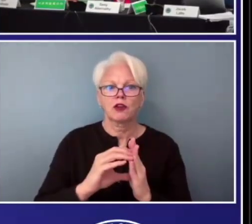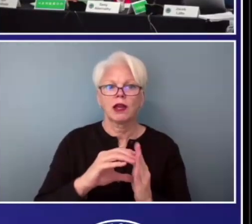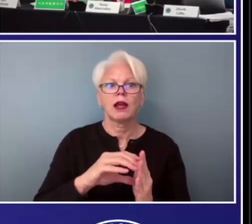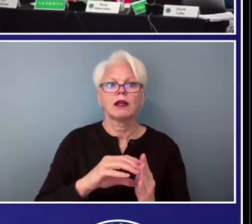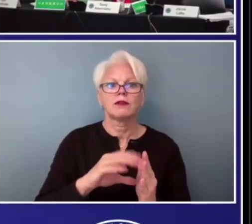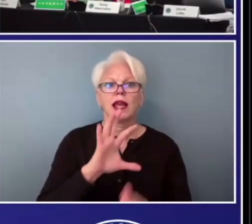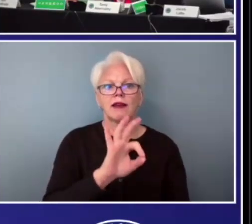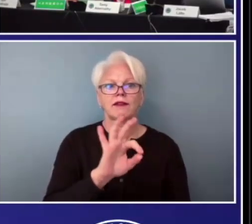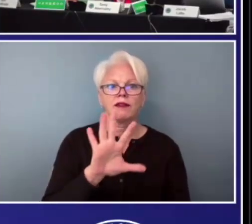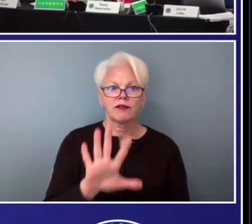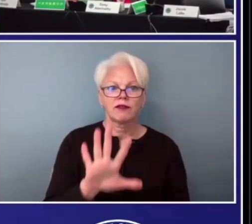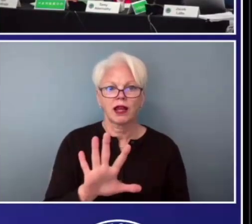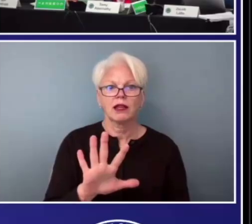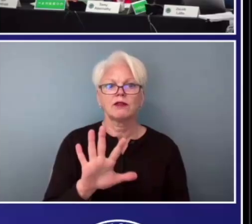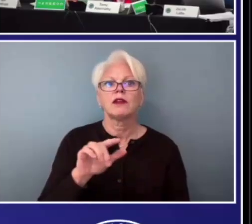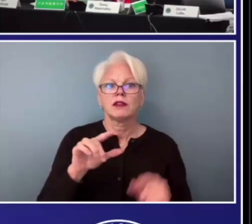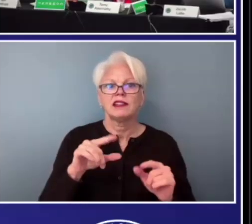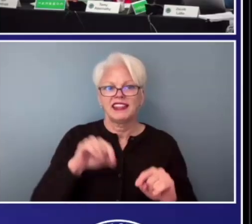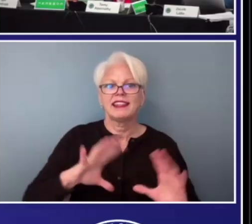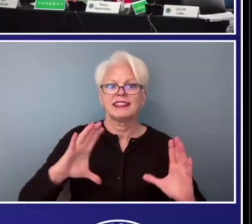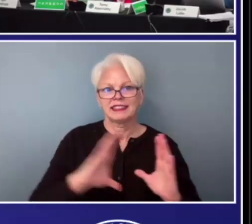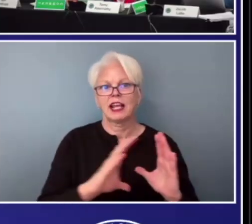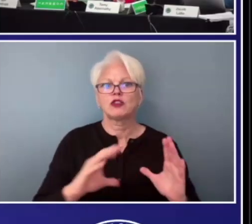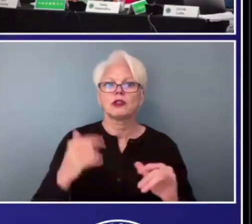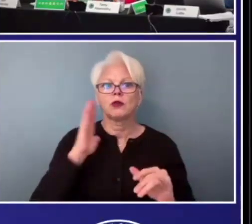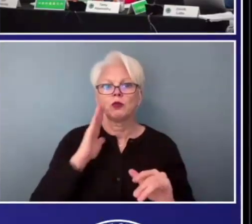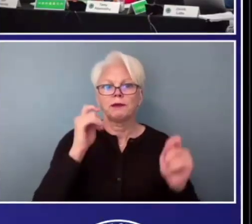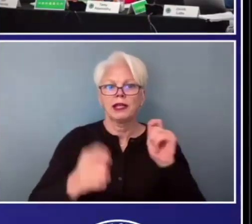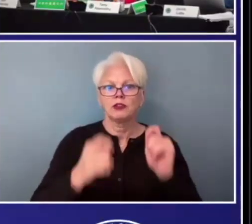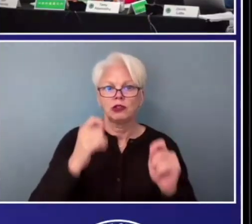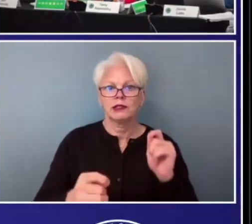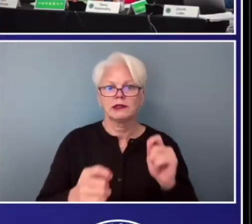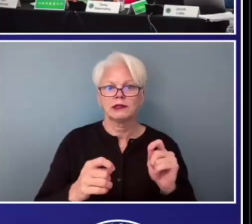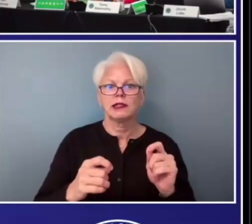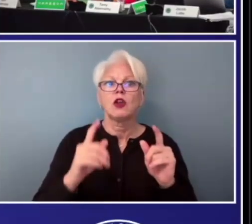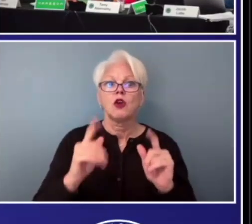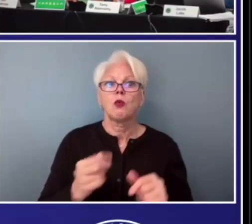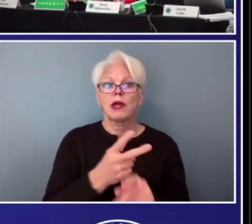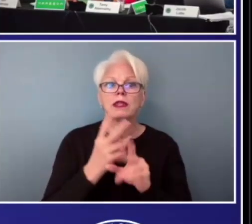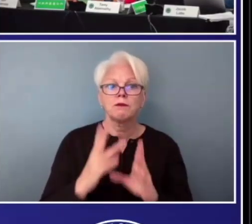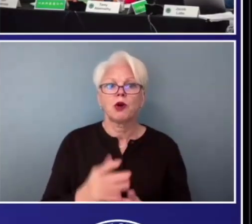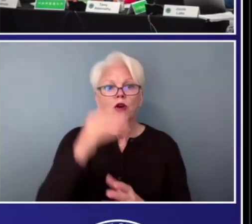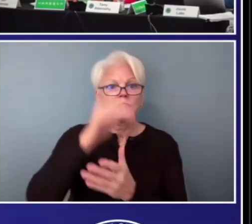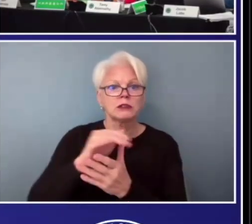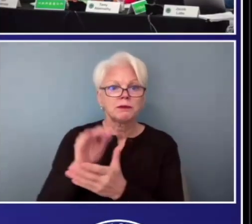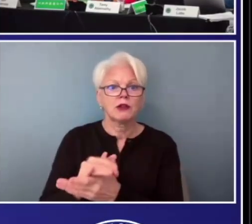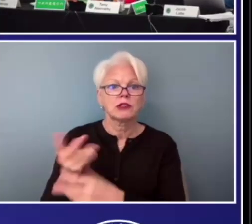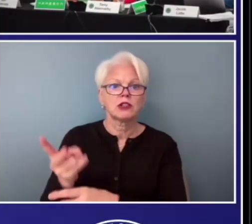subparagraph (f)(5) of this section, will be adjusted in cases when the borrower's spouse's loan debt is included